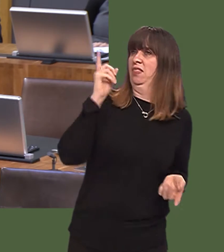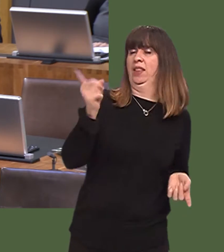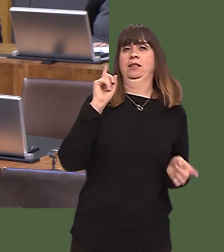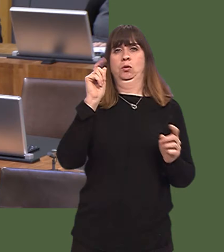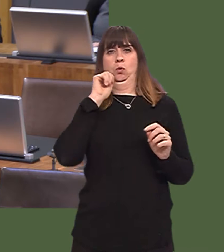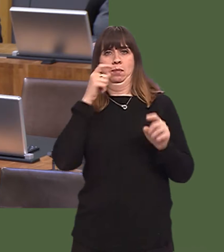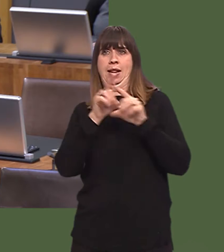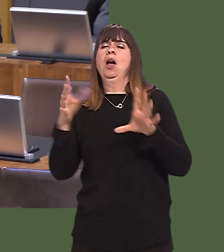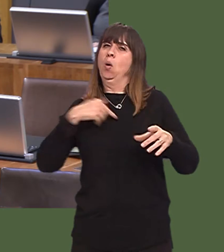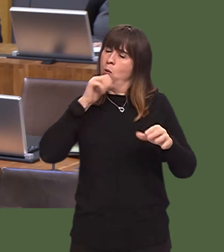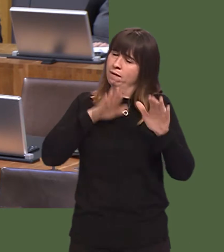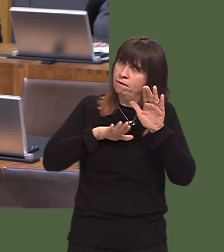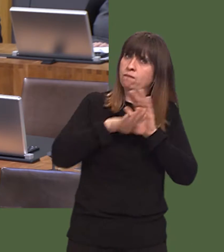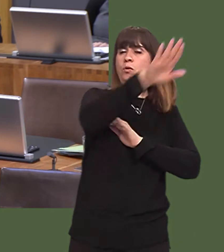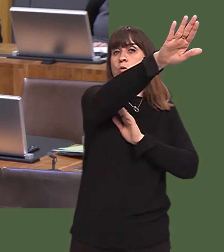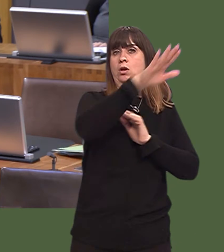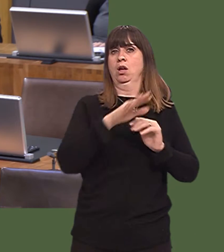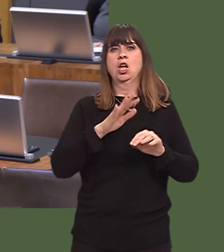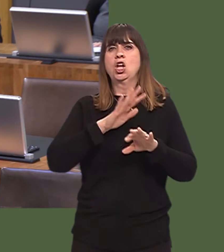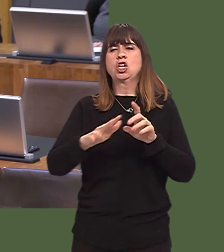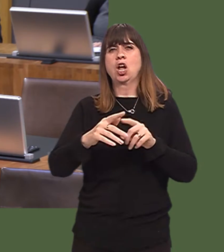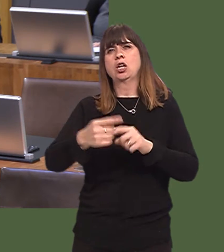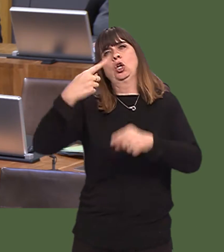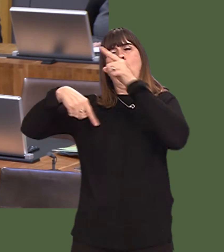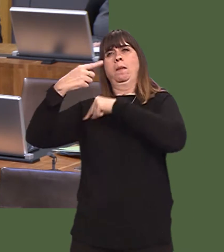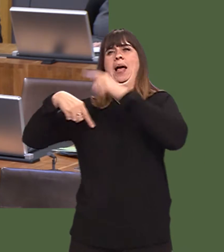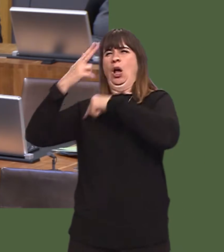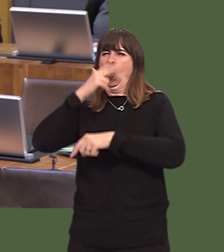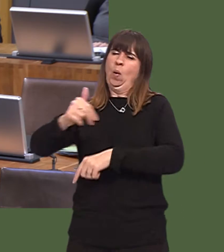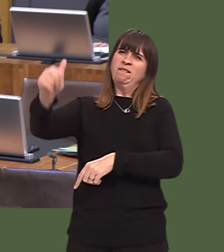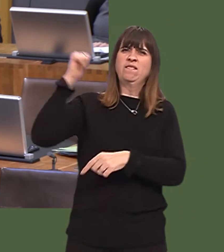exactly where we will take education in the future, not backwards to the days when education